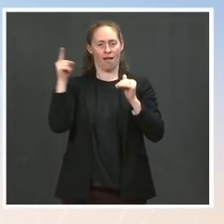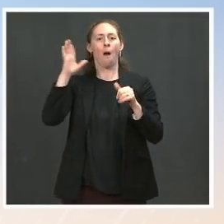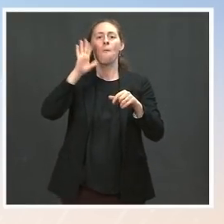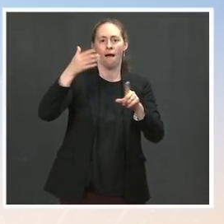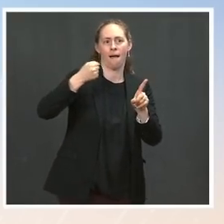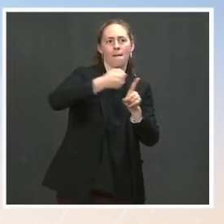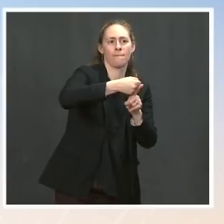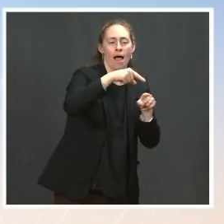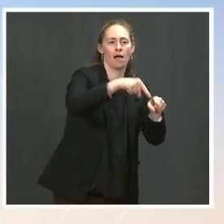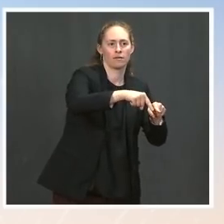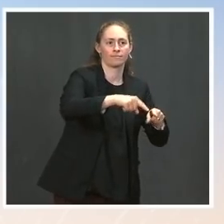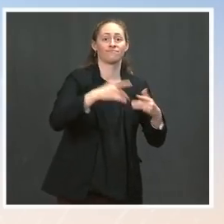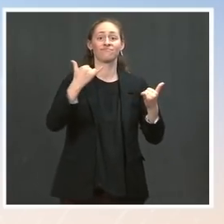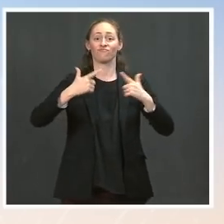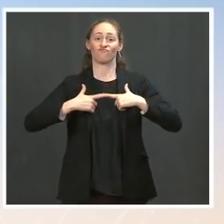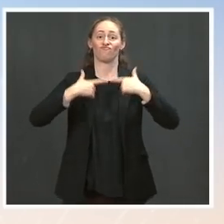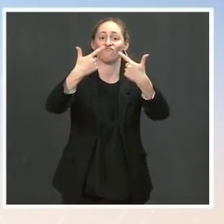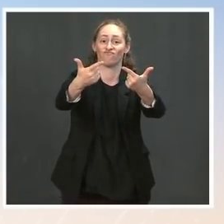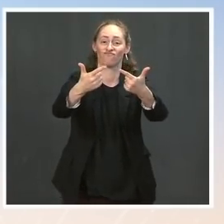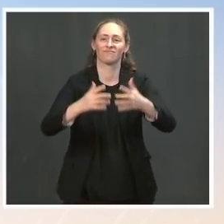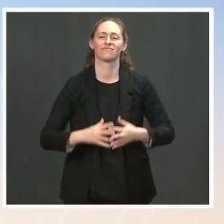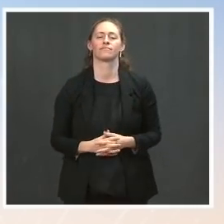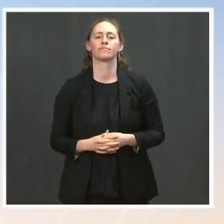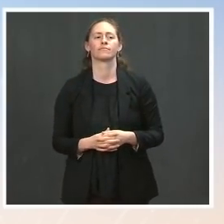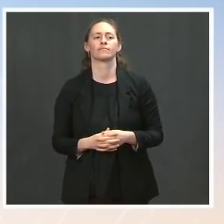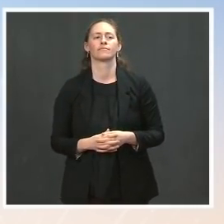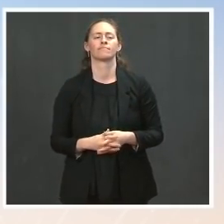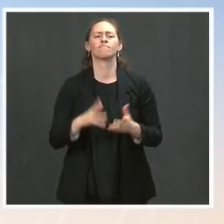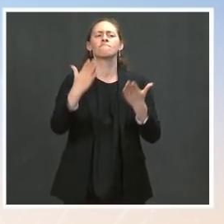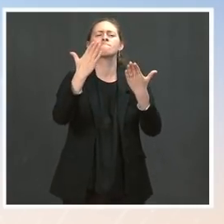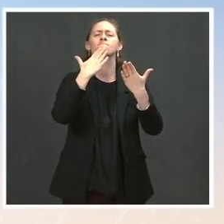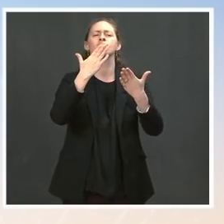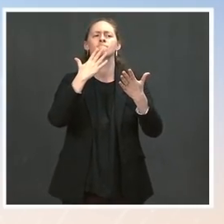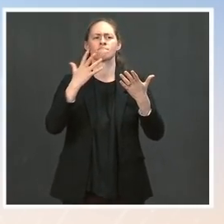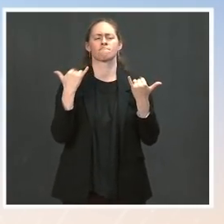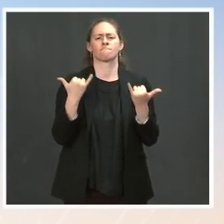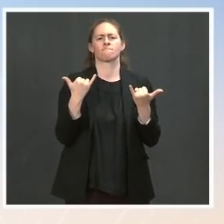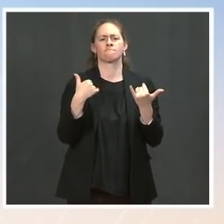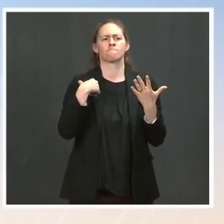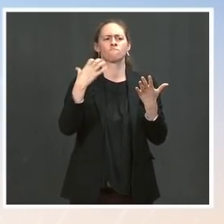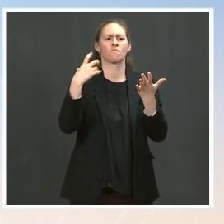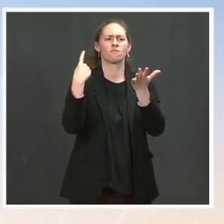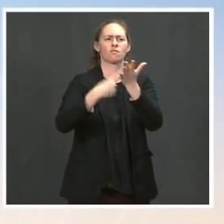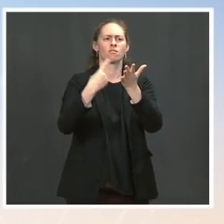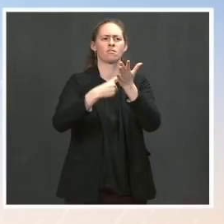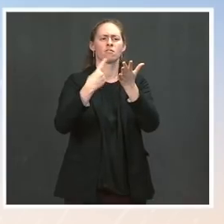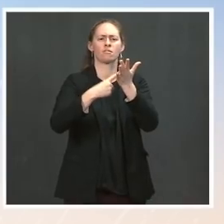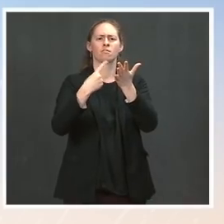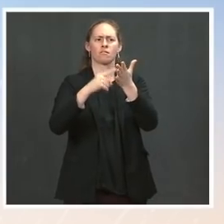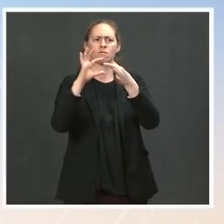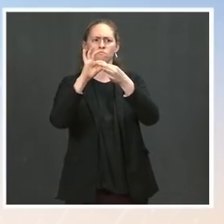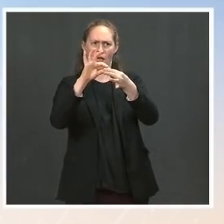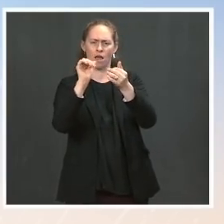The Press: Thanks, Jen. I wanted to ask about the attack on Iran's Natanz nuclear facility. Is there concern within the White House